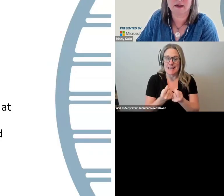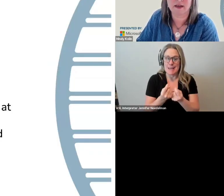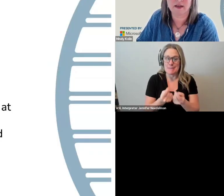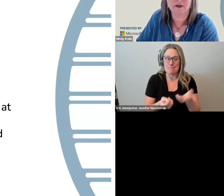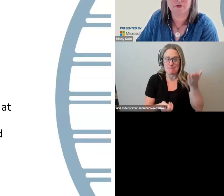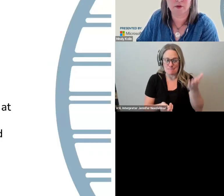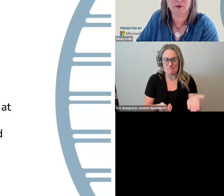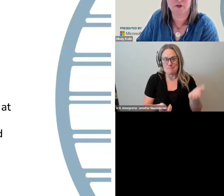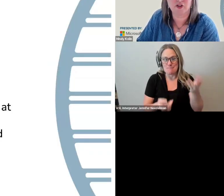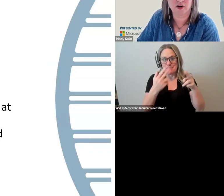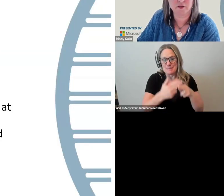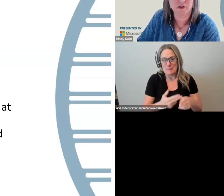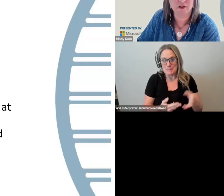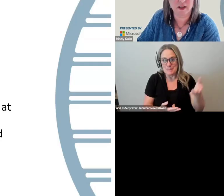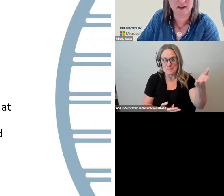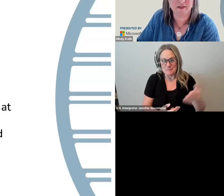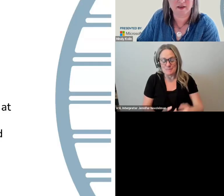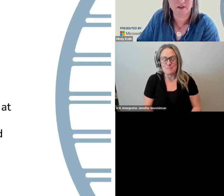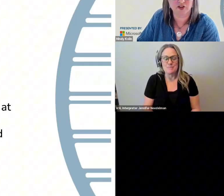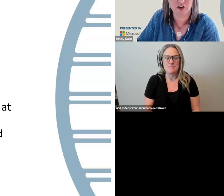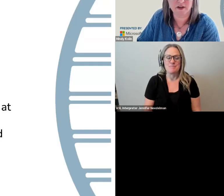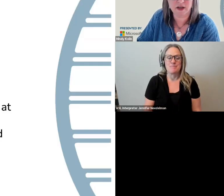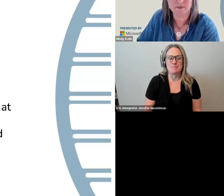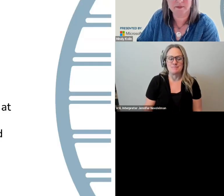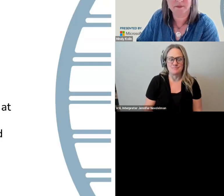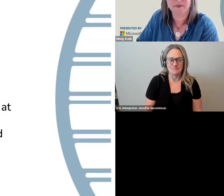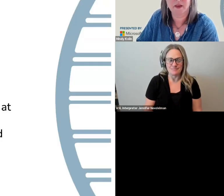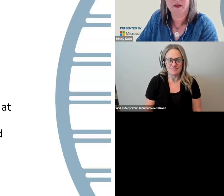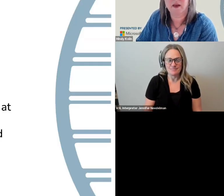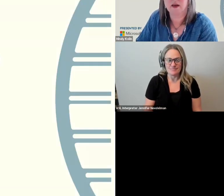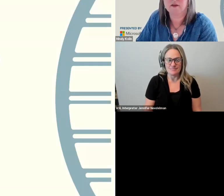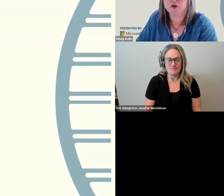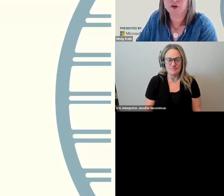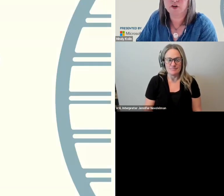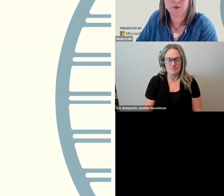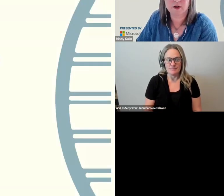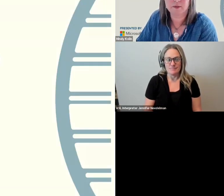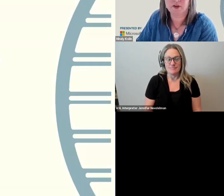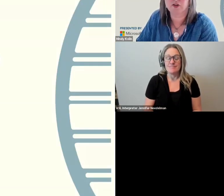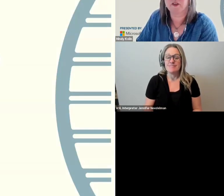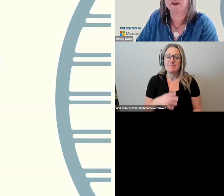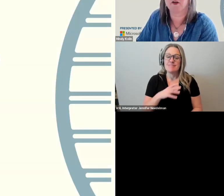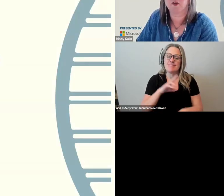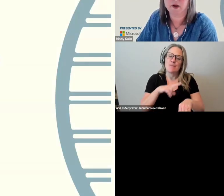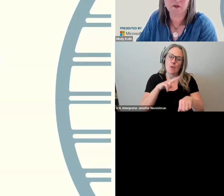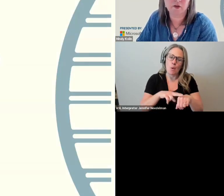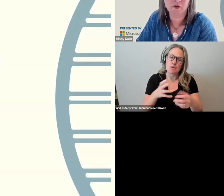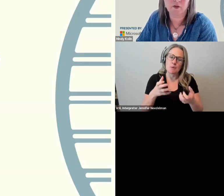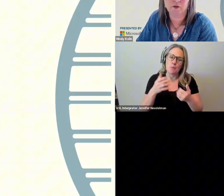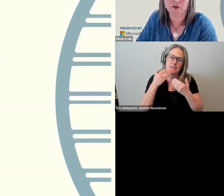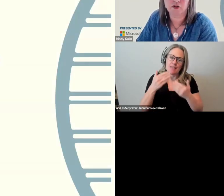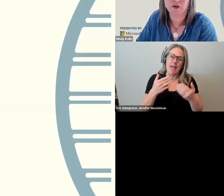Deanna, Ian, Ruth, Jennifer, Lexi, and Sherry. And of course, we wanna make sure to thank our sponsors